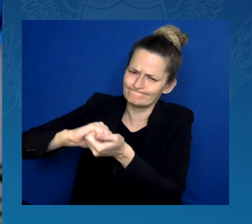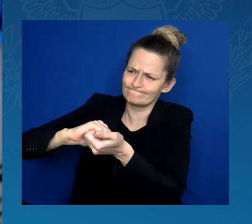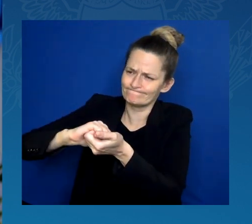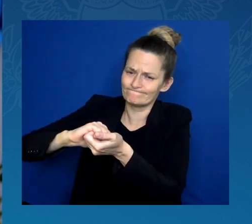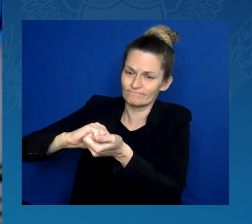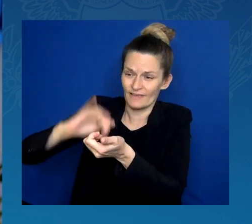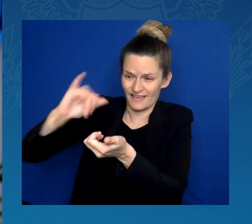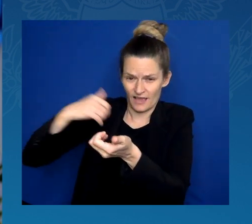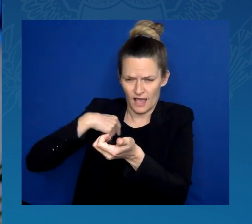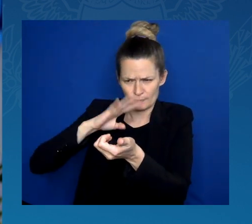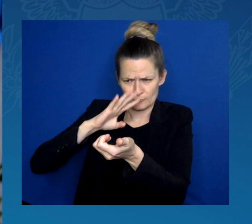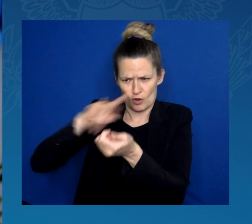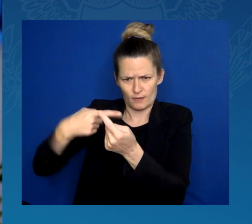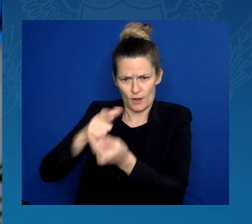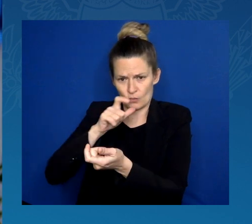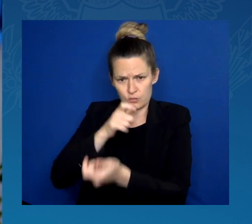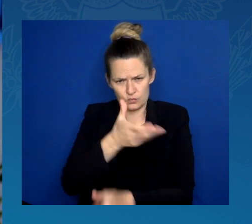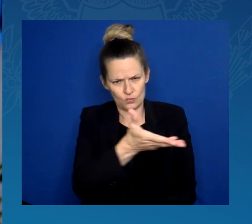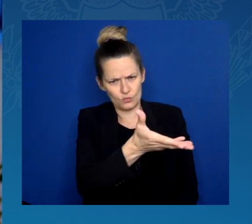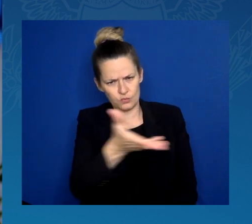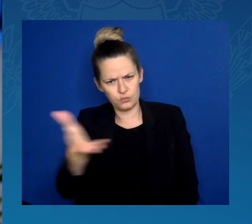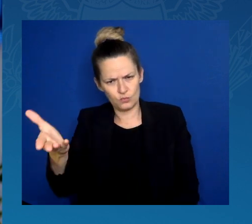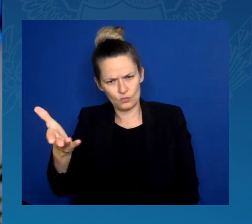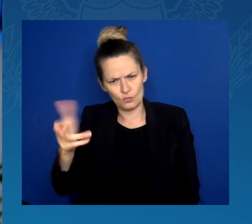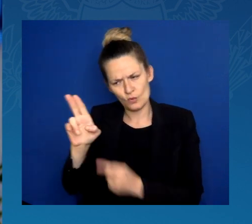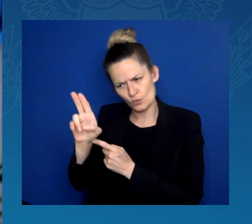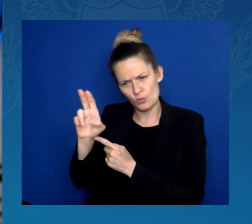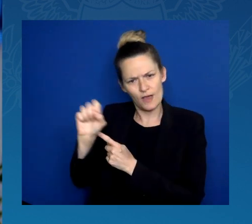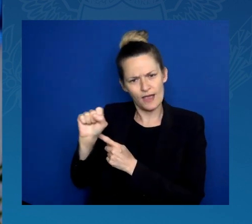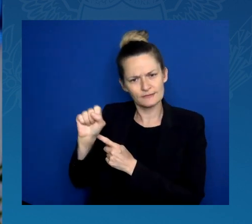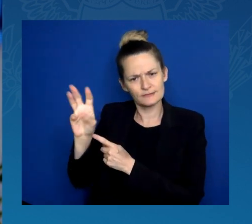was with them every step of the way,